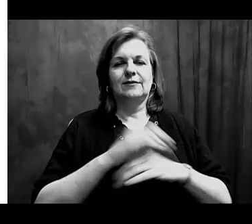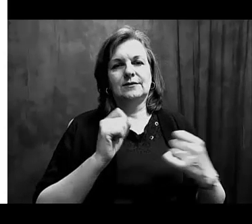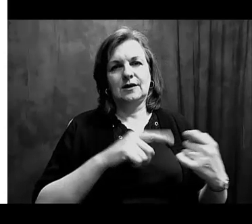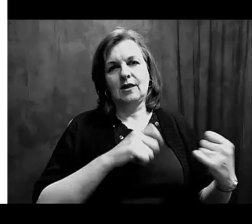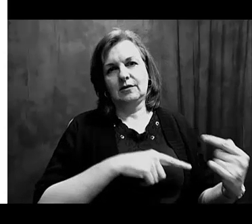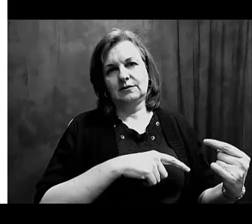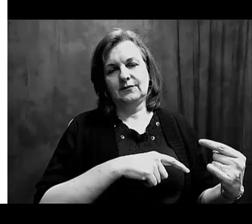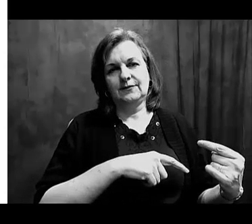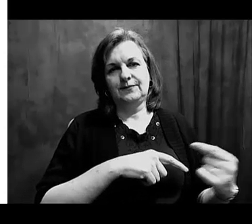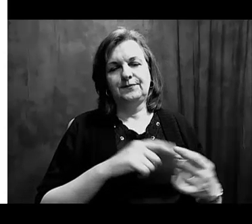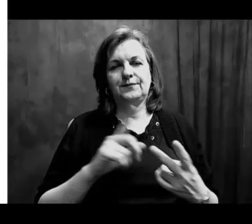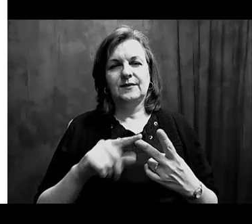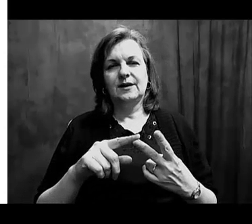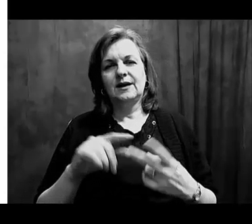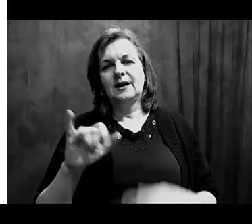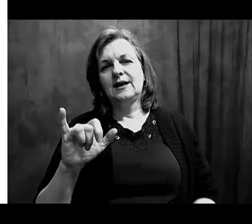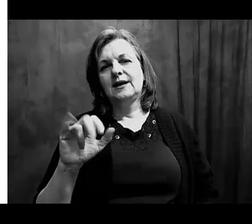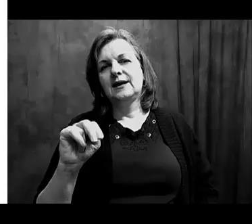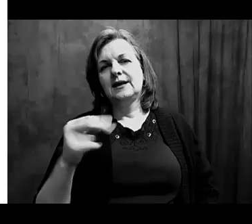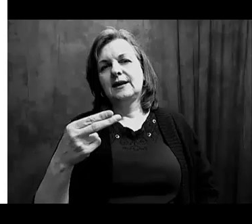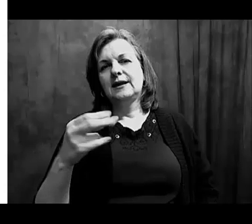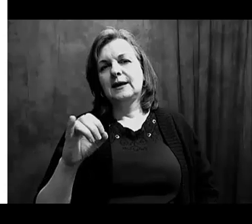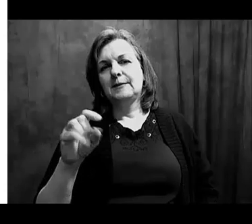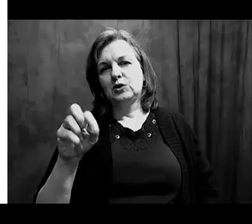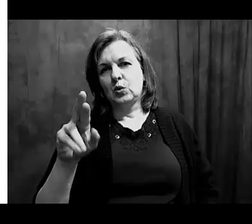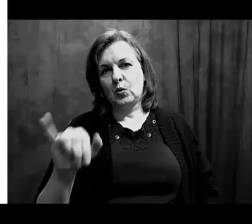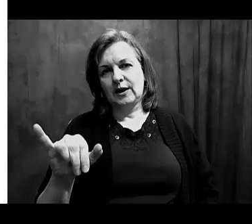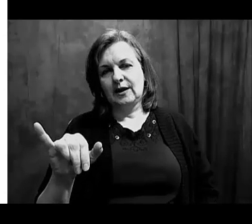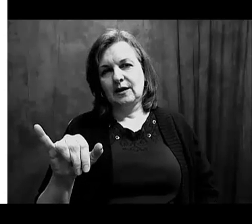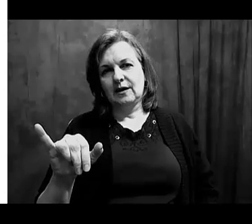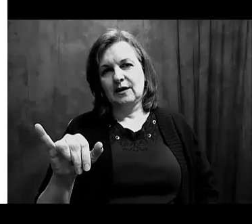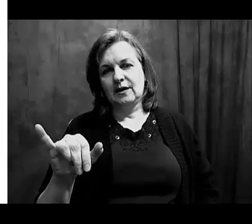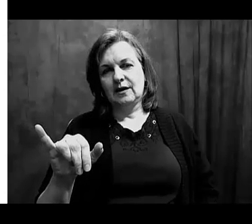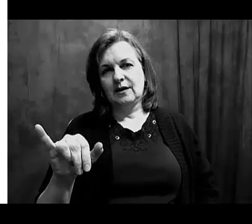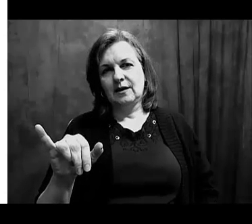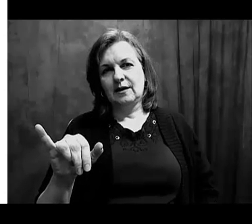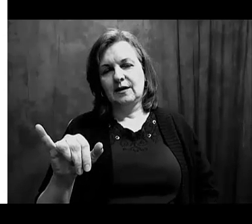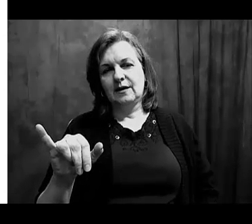inhibitory decreases the ability of a cell